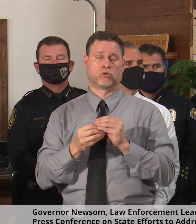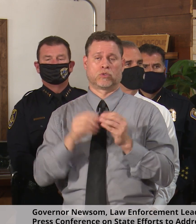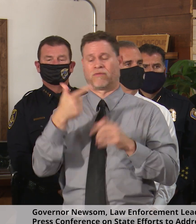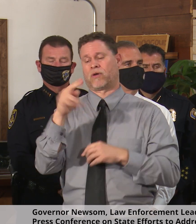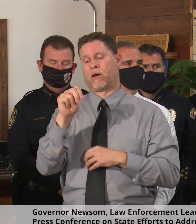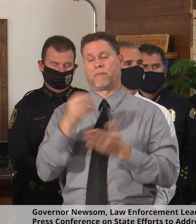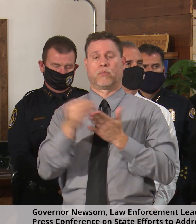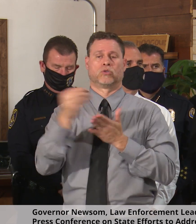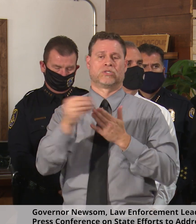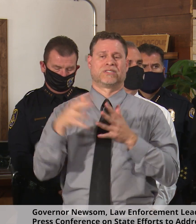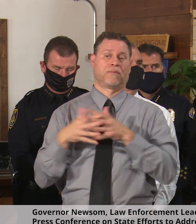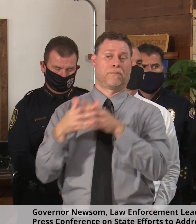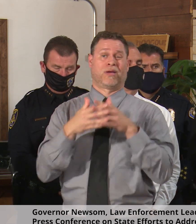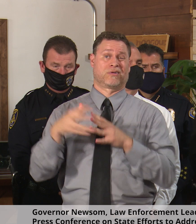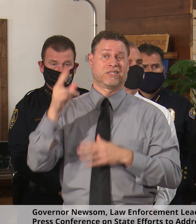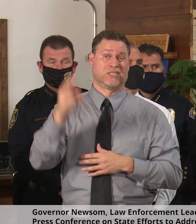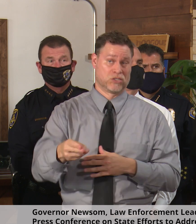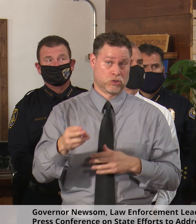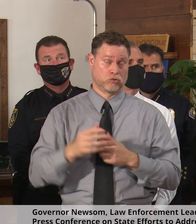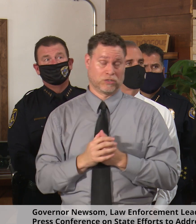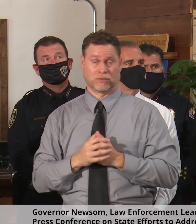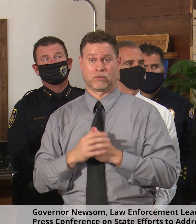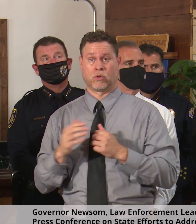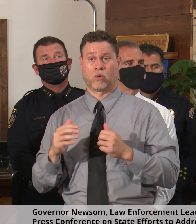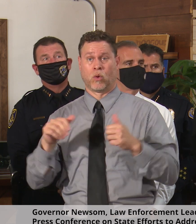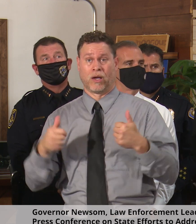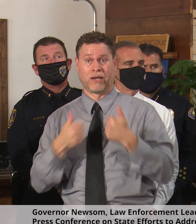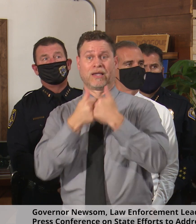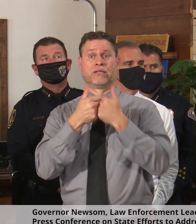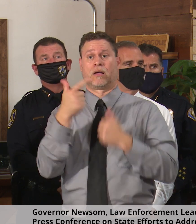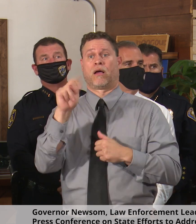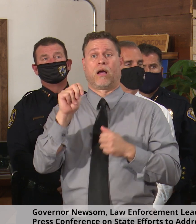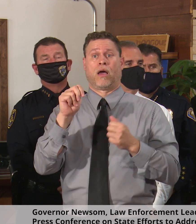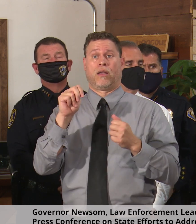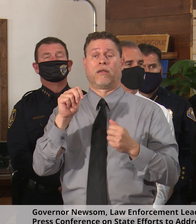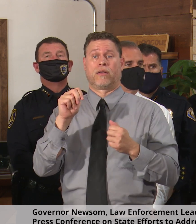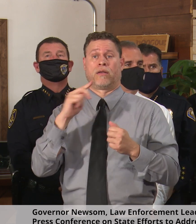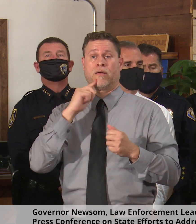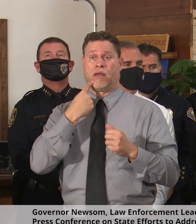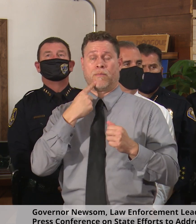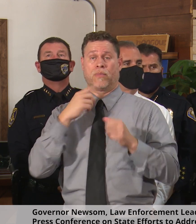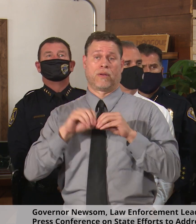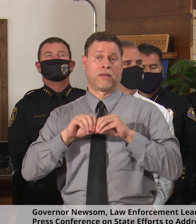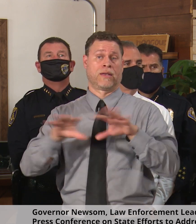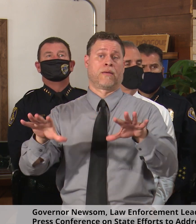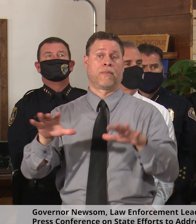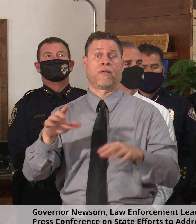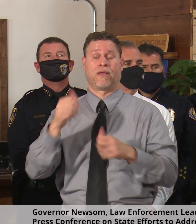in American history. We're up against a gun epidemic and every police chief we talked to